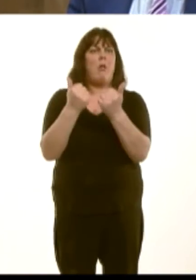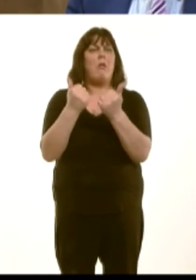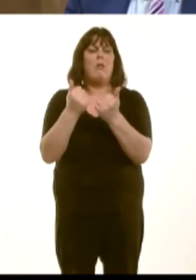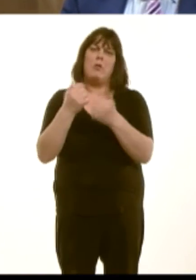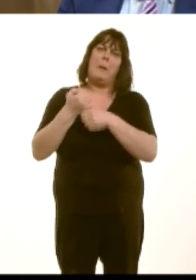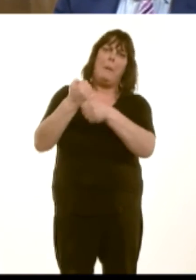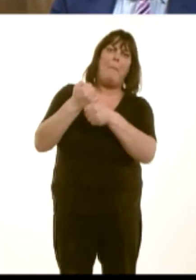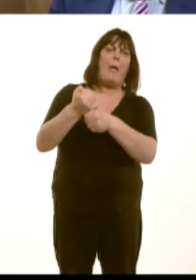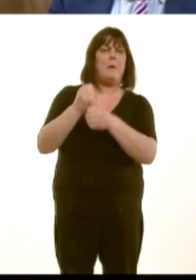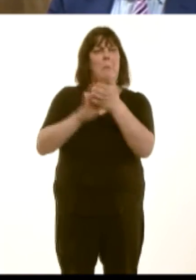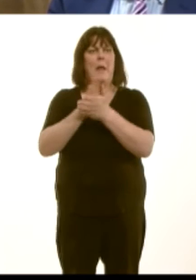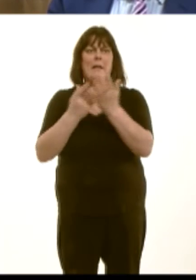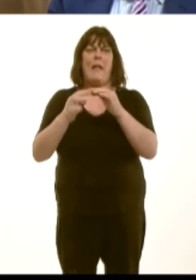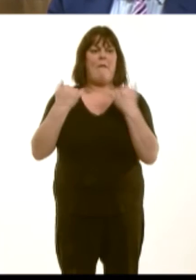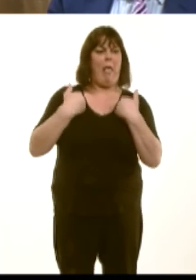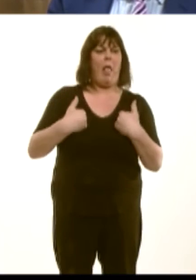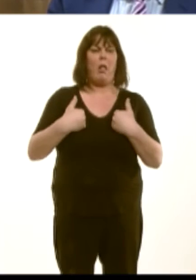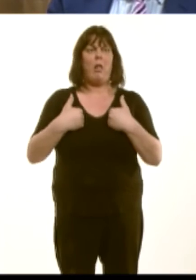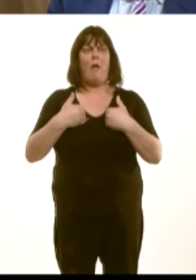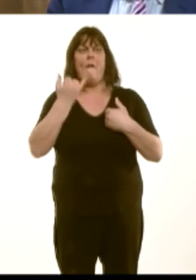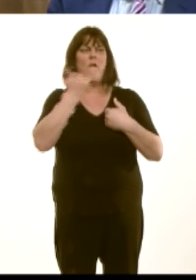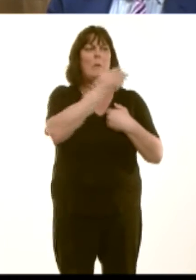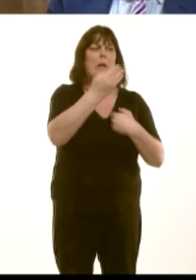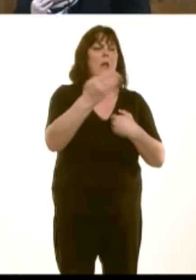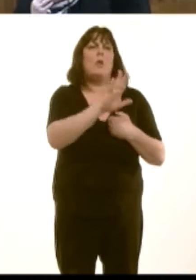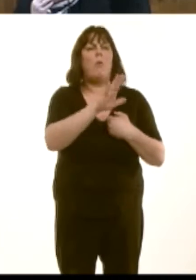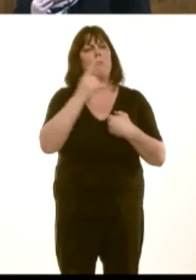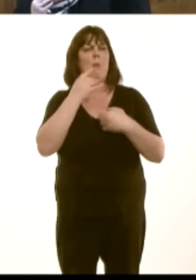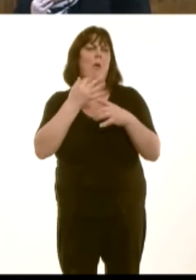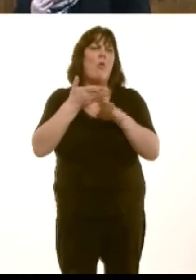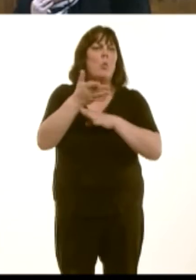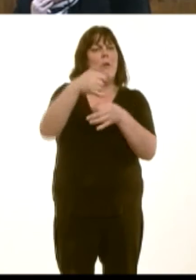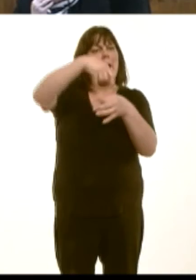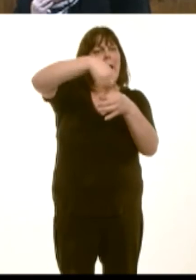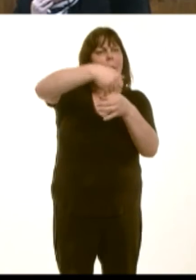a pharmacy and then, of course, possibly a practice nurse, GP and so forth; also using